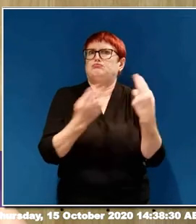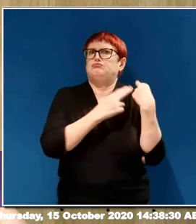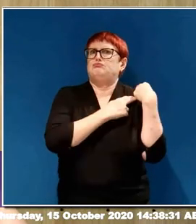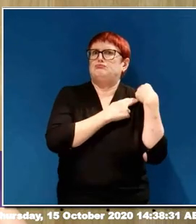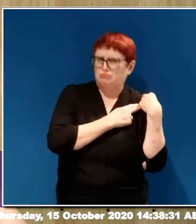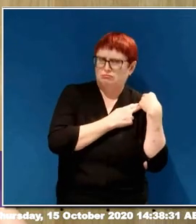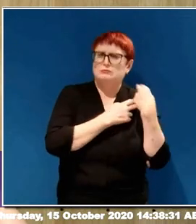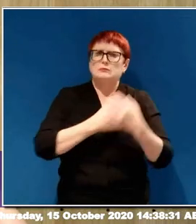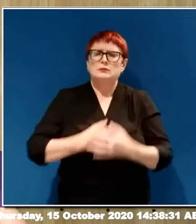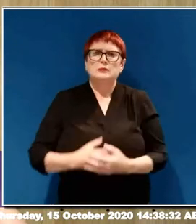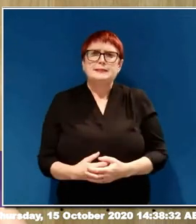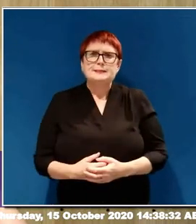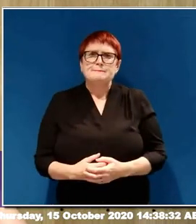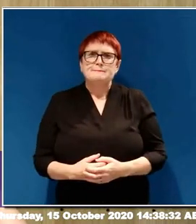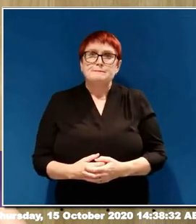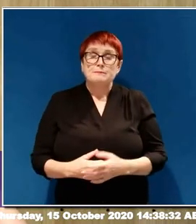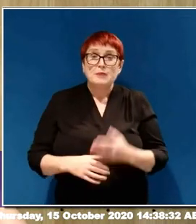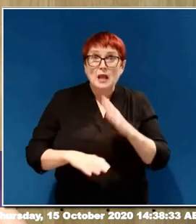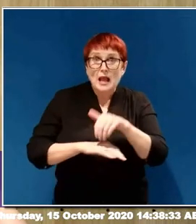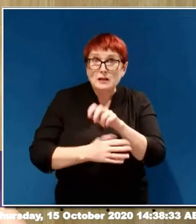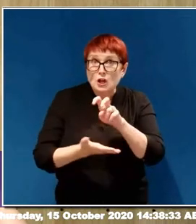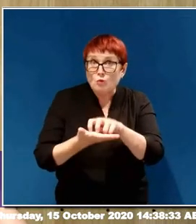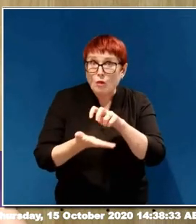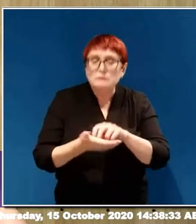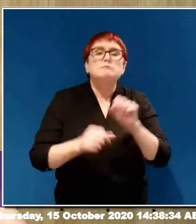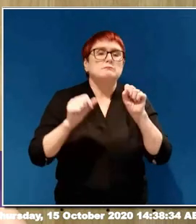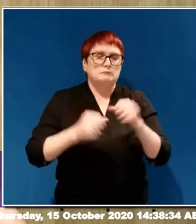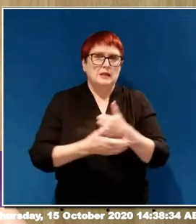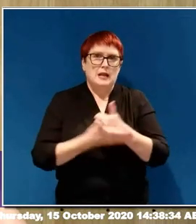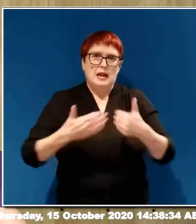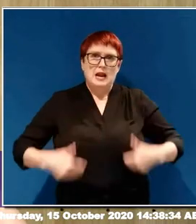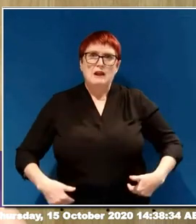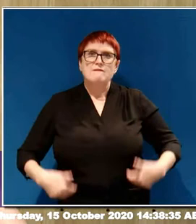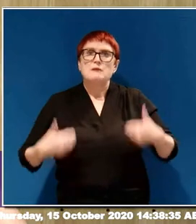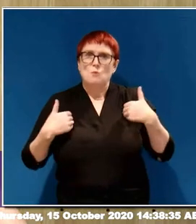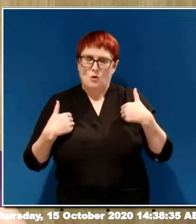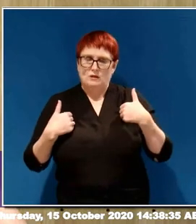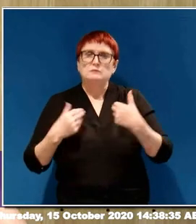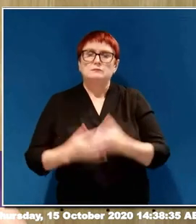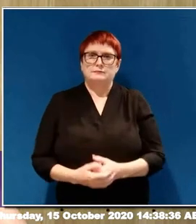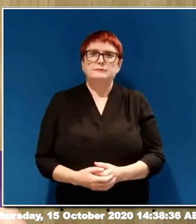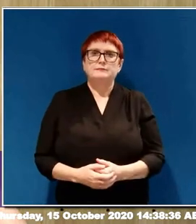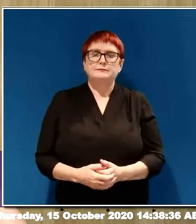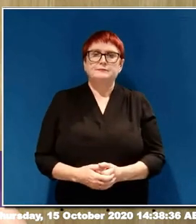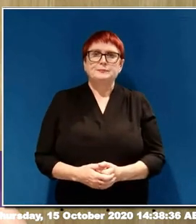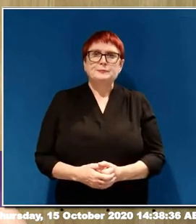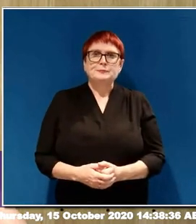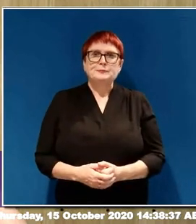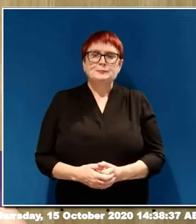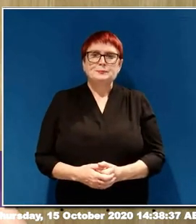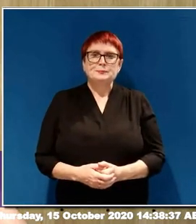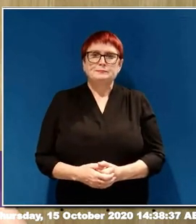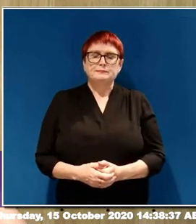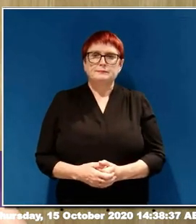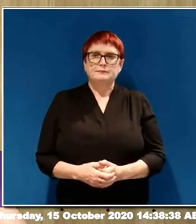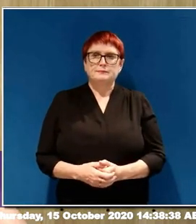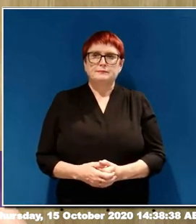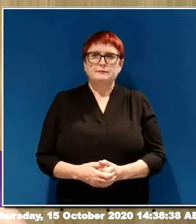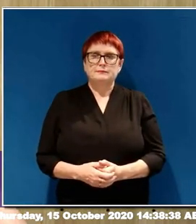Yes, every morning - two enrolments every morning. In 2012 you started working at the ACT Department of